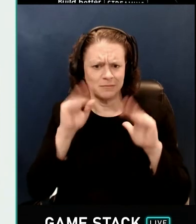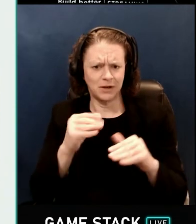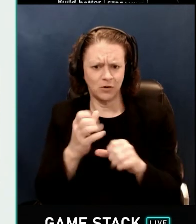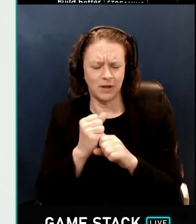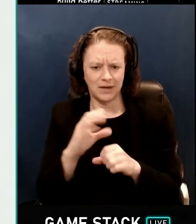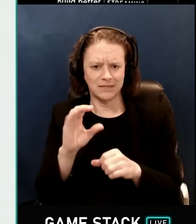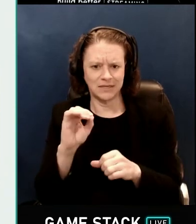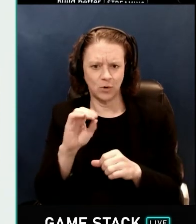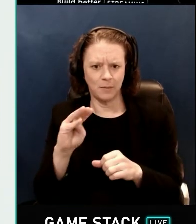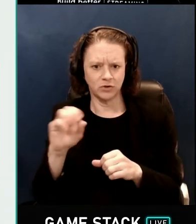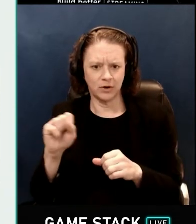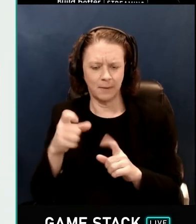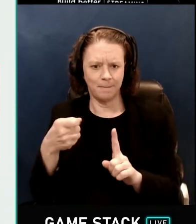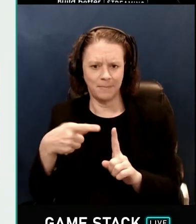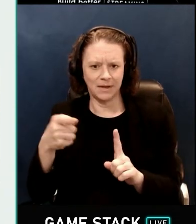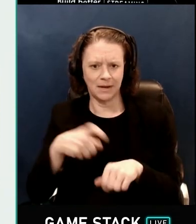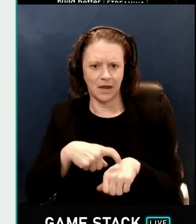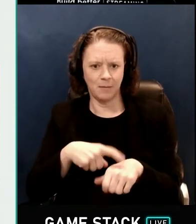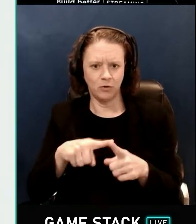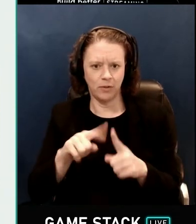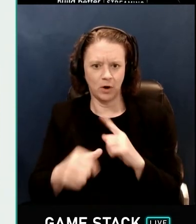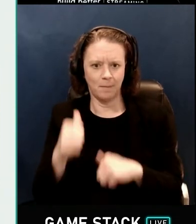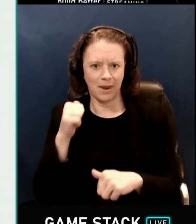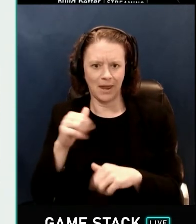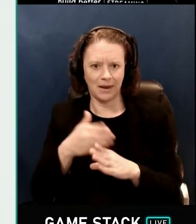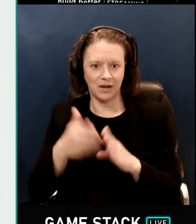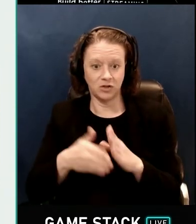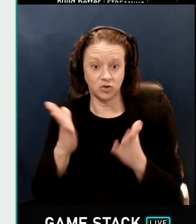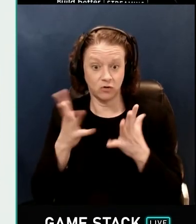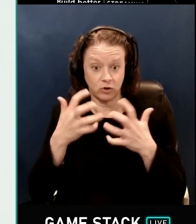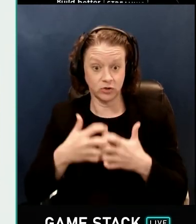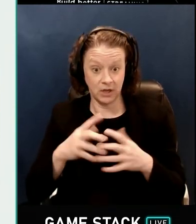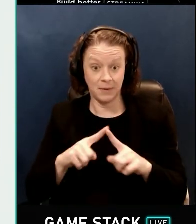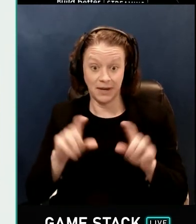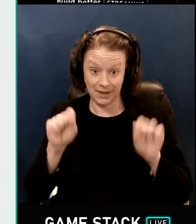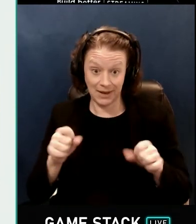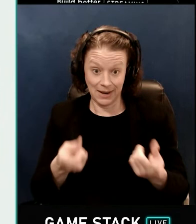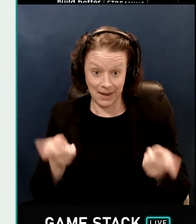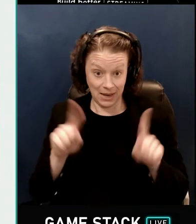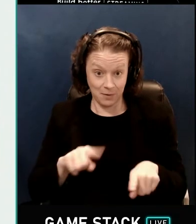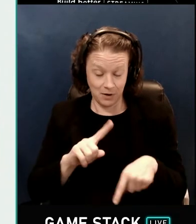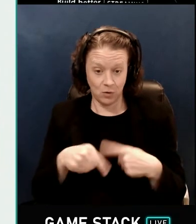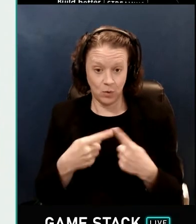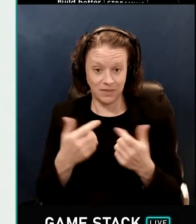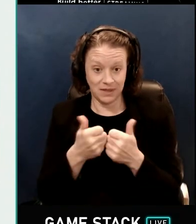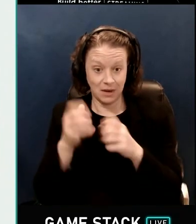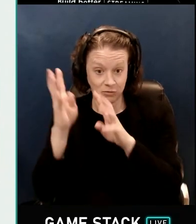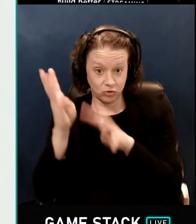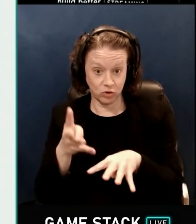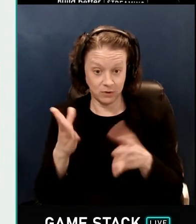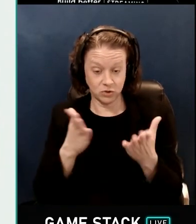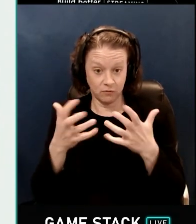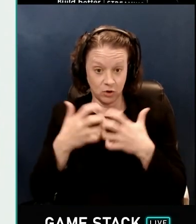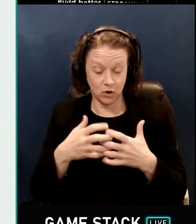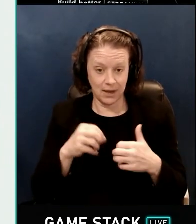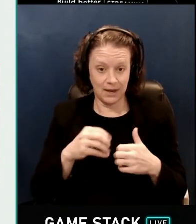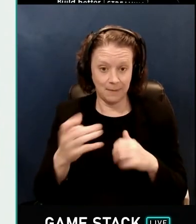but it turns out that can happen when the game streaming server and the back-end servers and other players are all in the same data center.